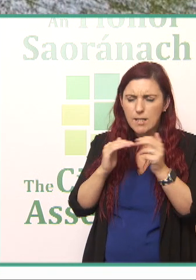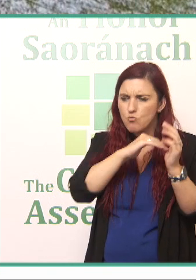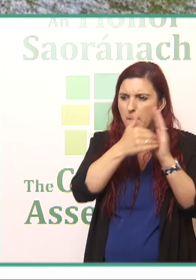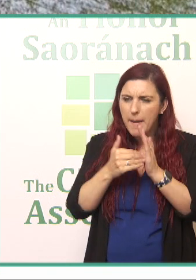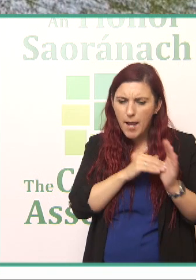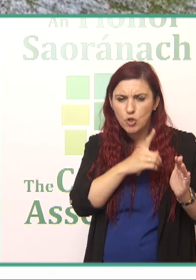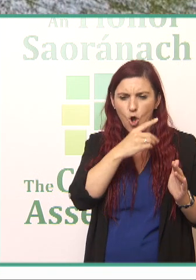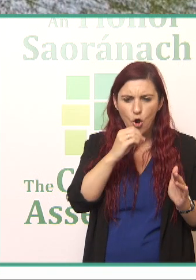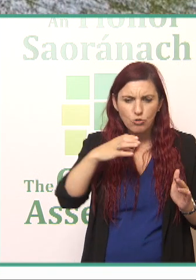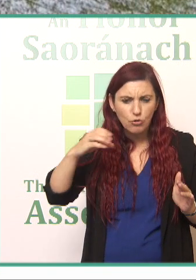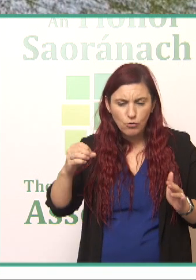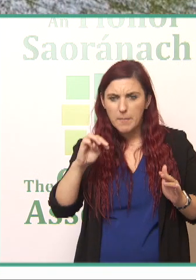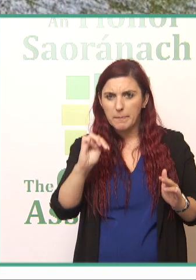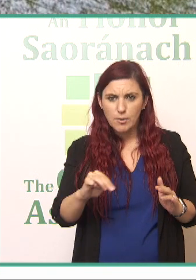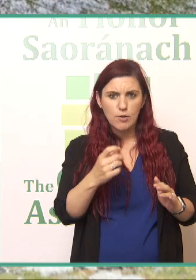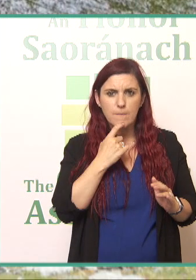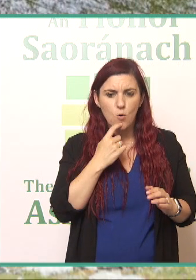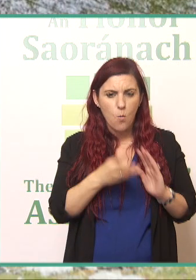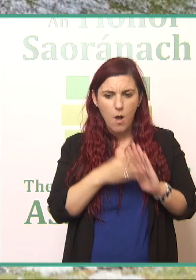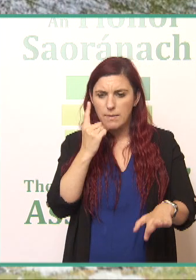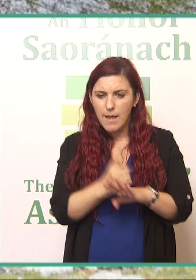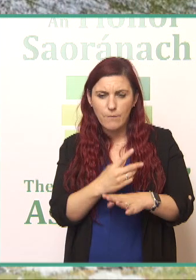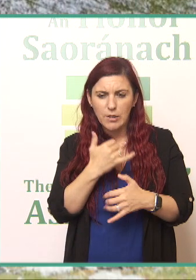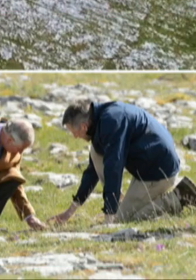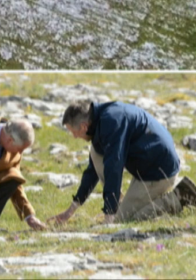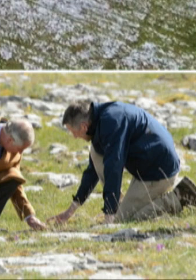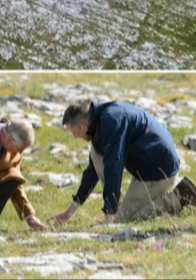of meters of stone walls which have been there for hundreds of years and he's produced by diversity